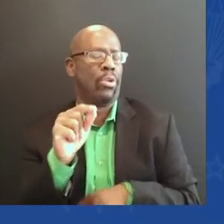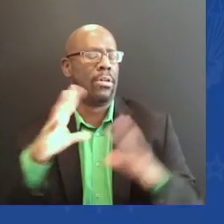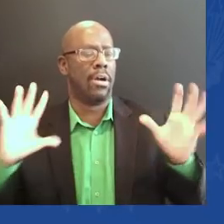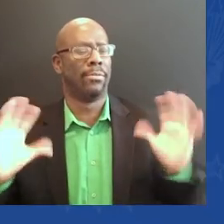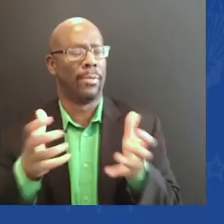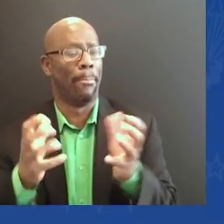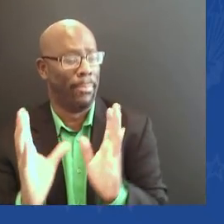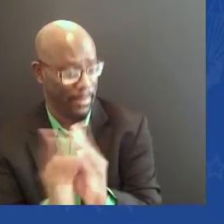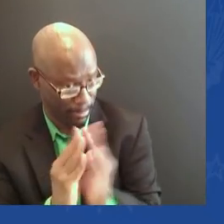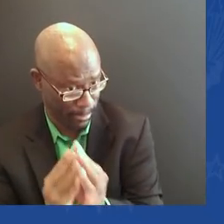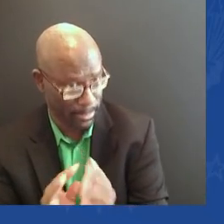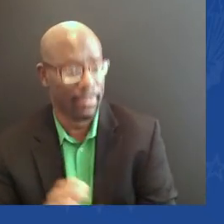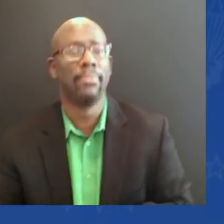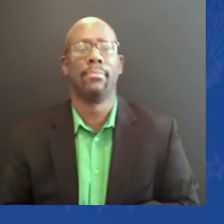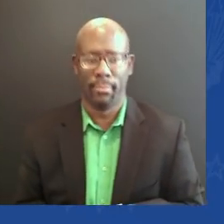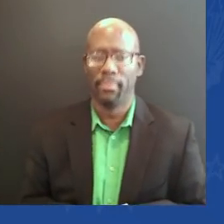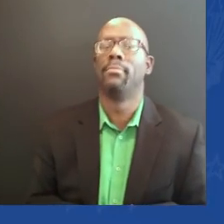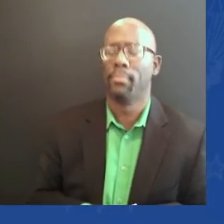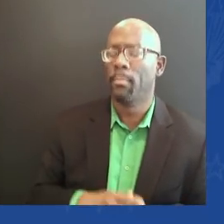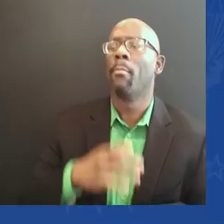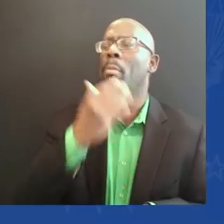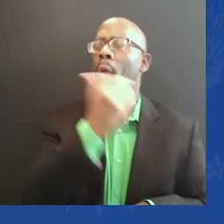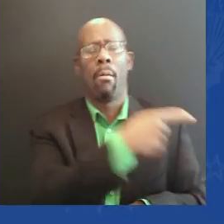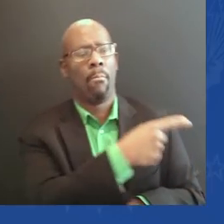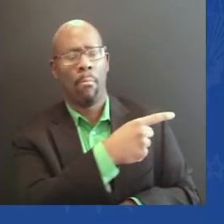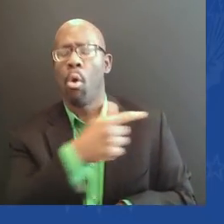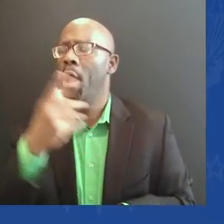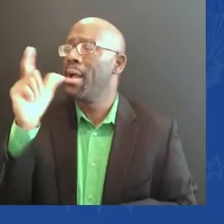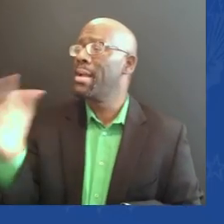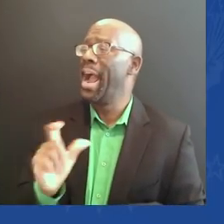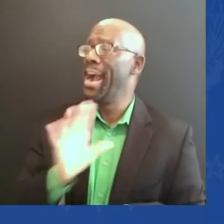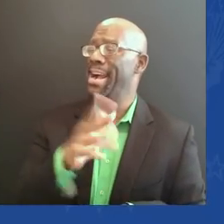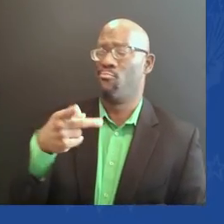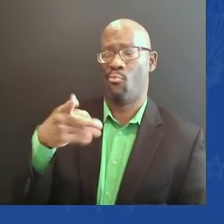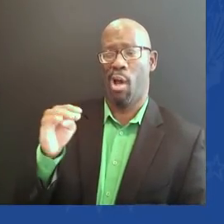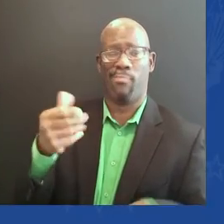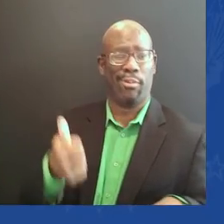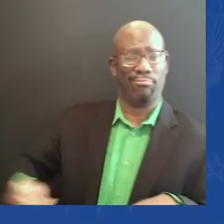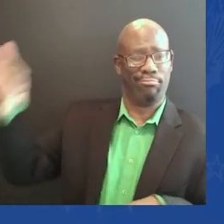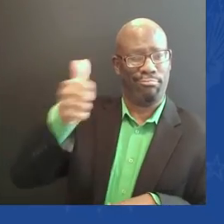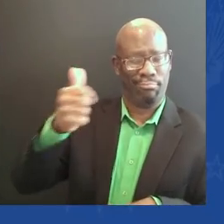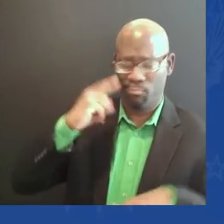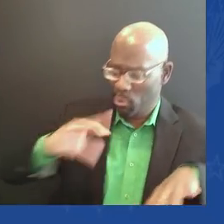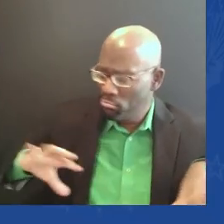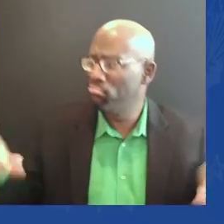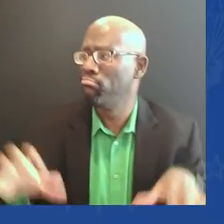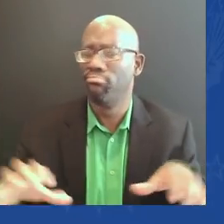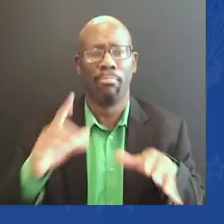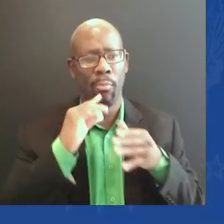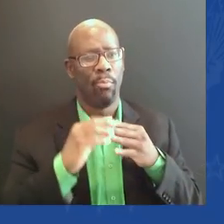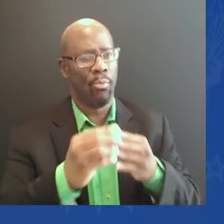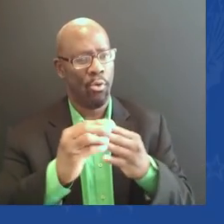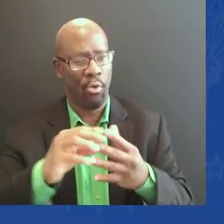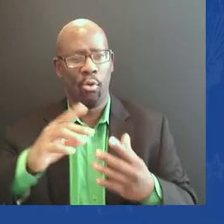marked by great global challenges, critically among them: ending the pandemic; driving a broad-based,